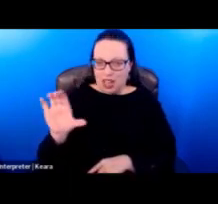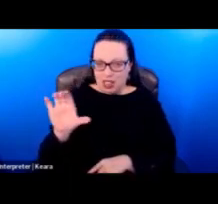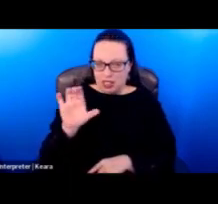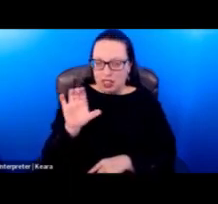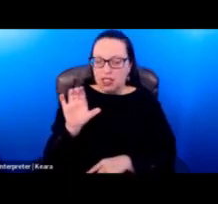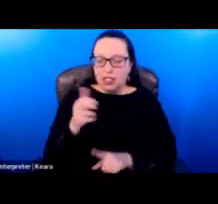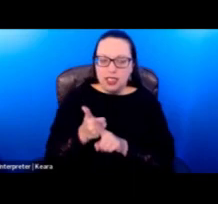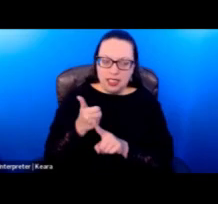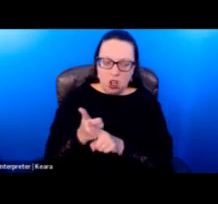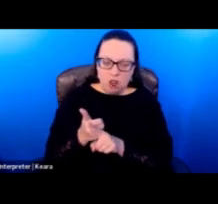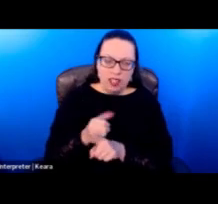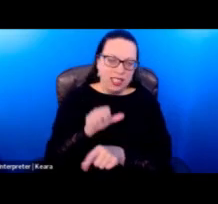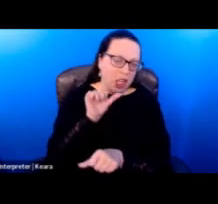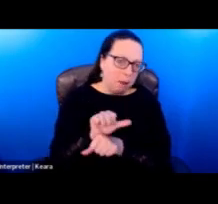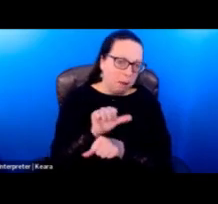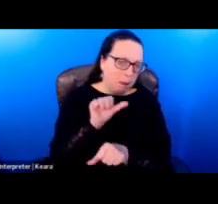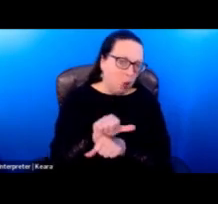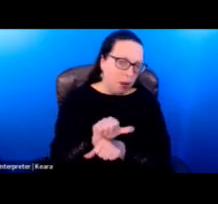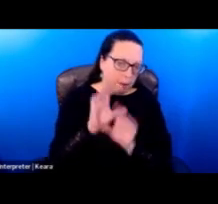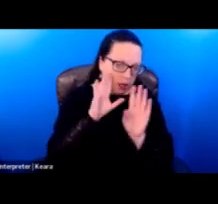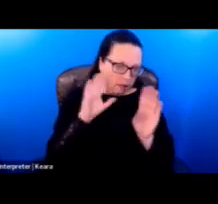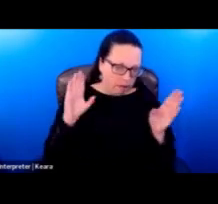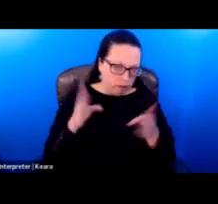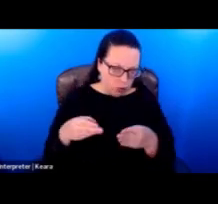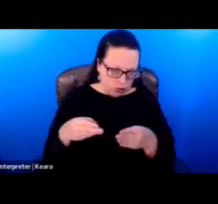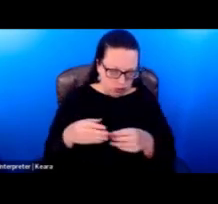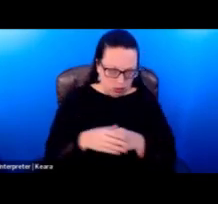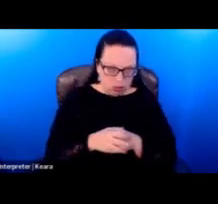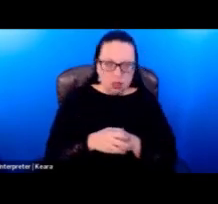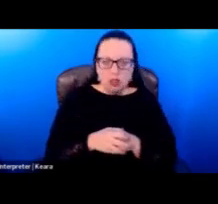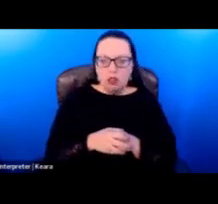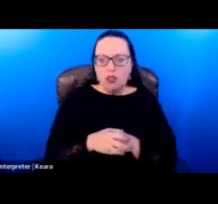employment focused. I am the TBI